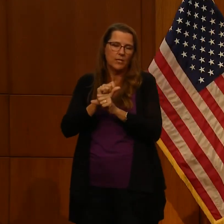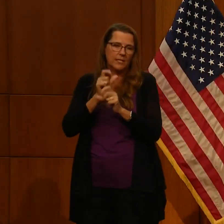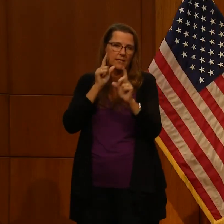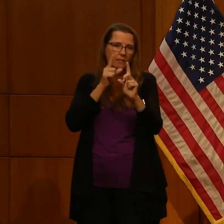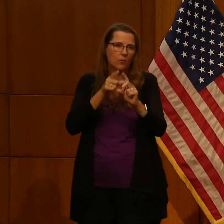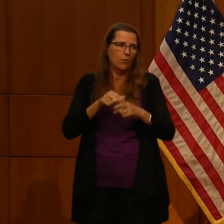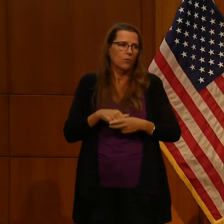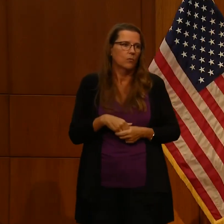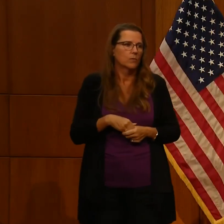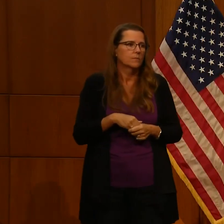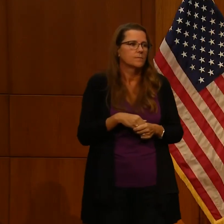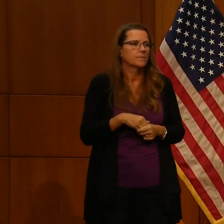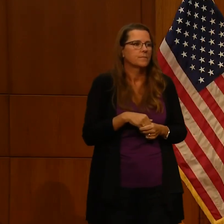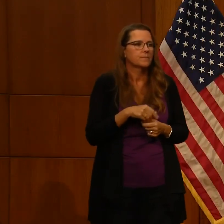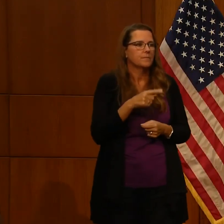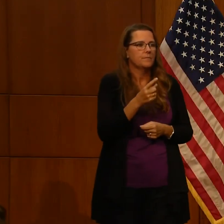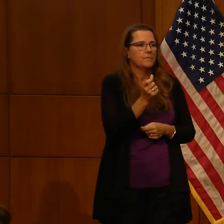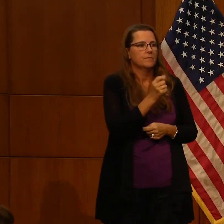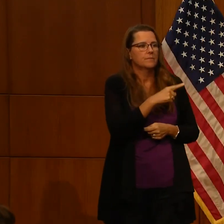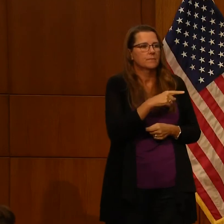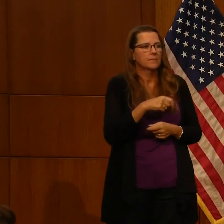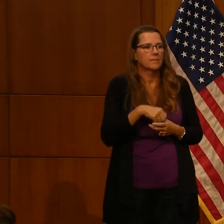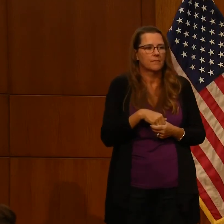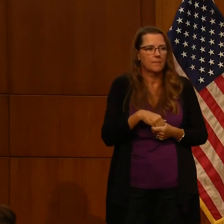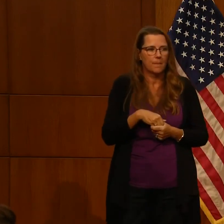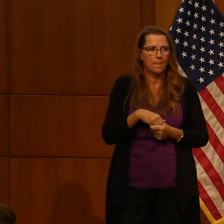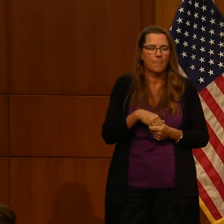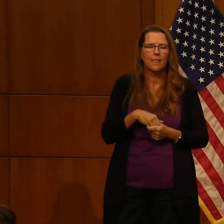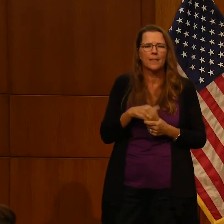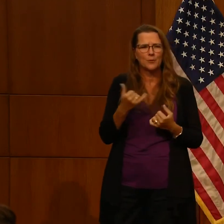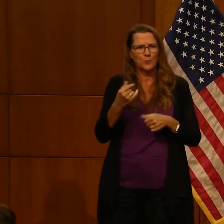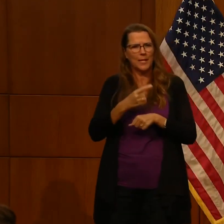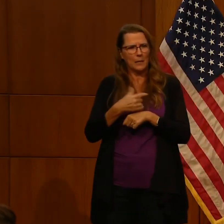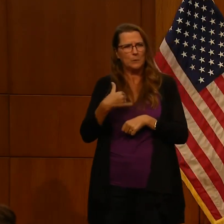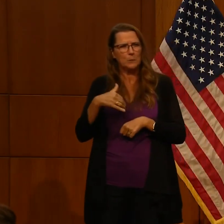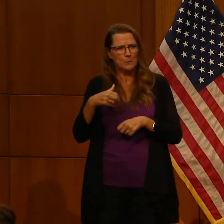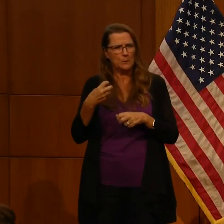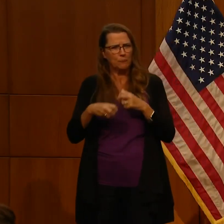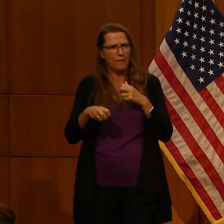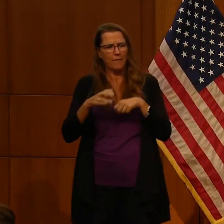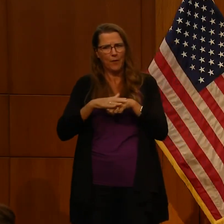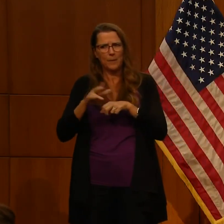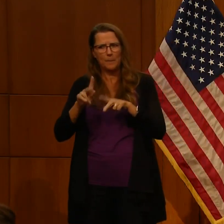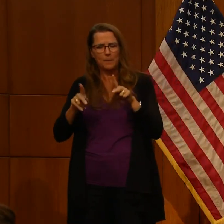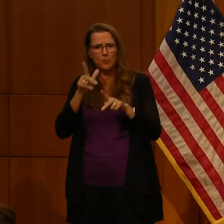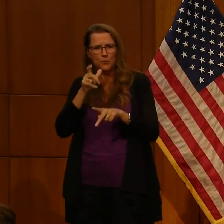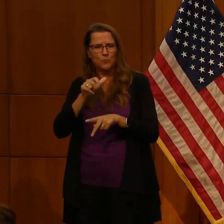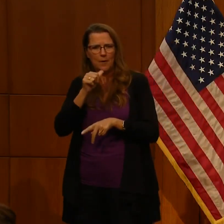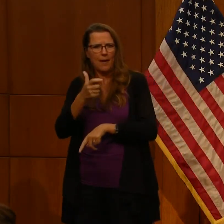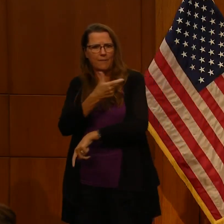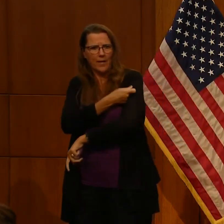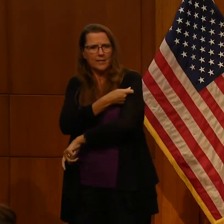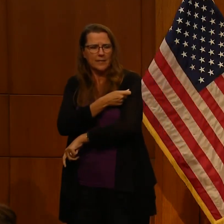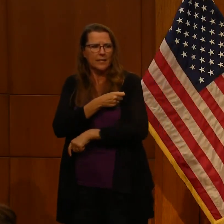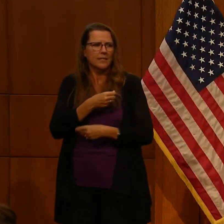VACCINATED, AND SO THAT'S WHAT OUR GOAL WILL BE. GOVERNOR CONSIDERING HOW HARD YOU WENT